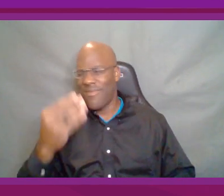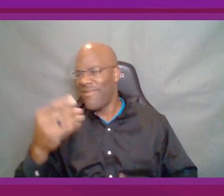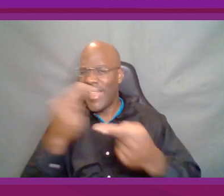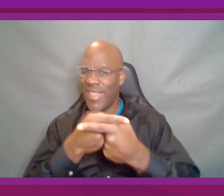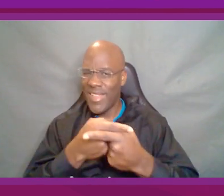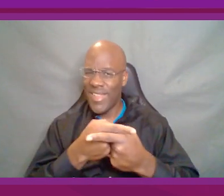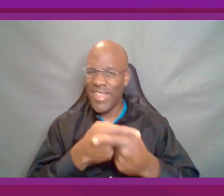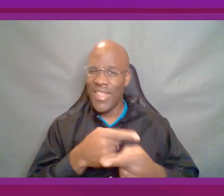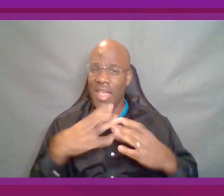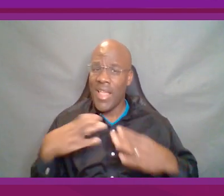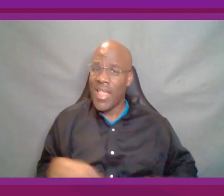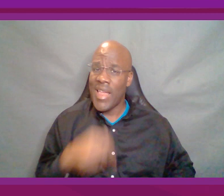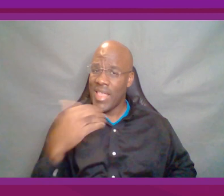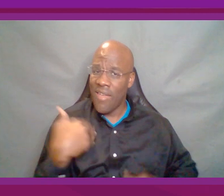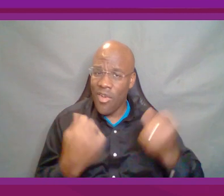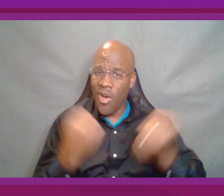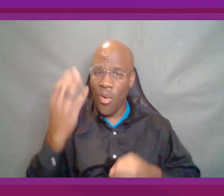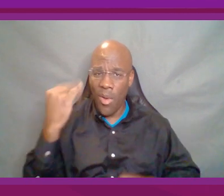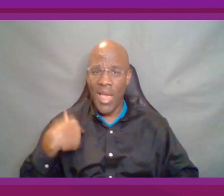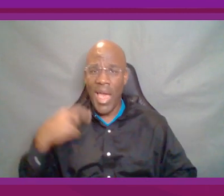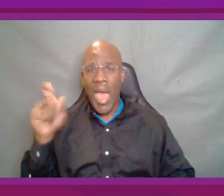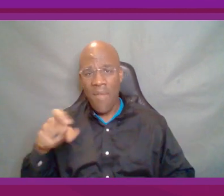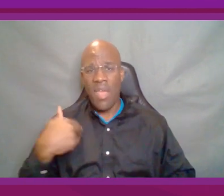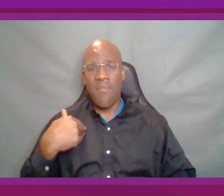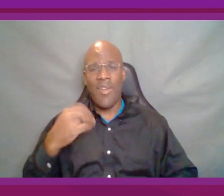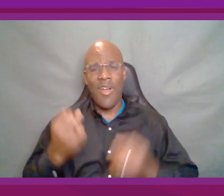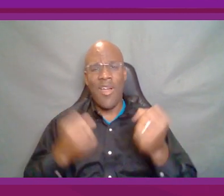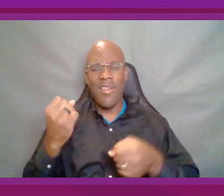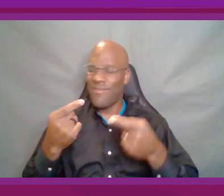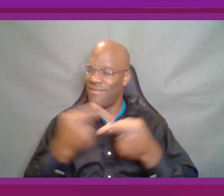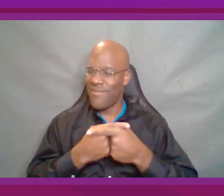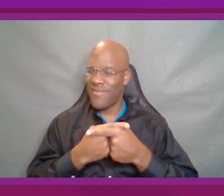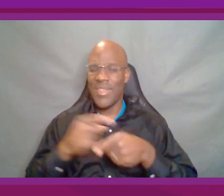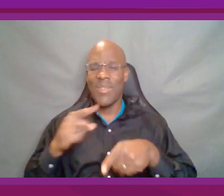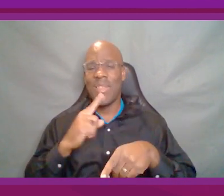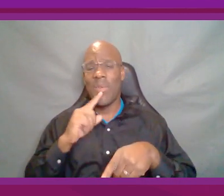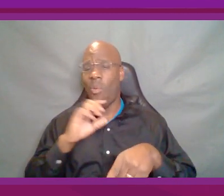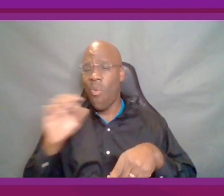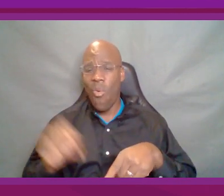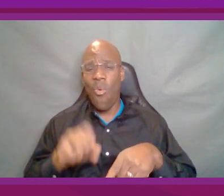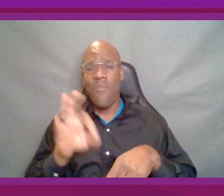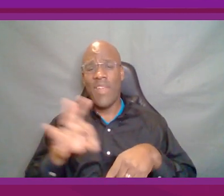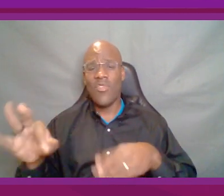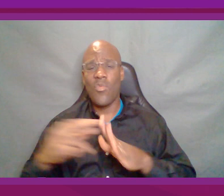these are ridiculous archaic structures that we need to really look at what do you want from the person,